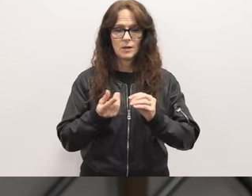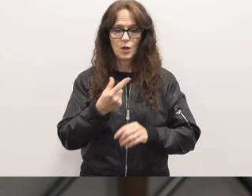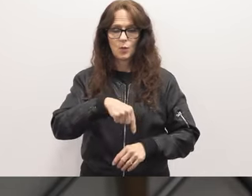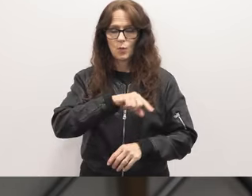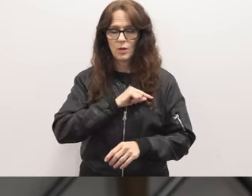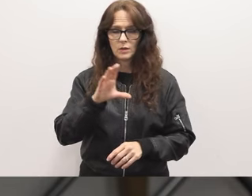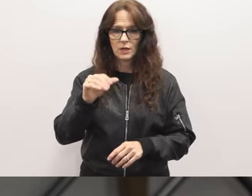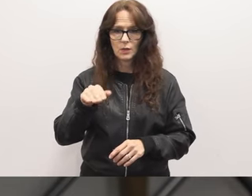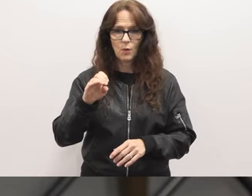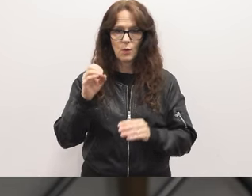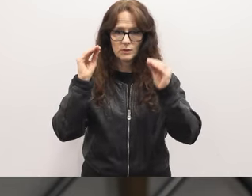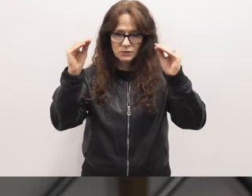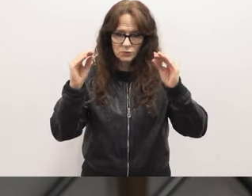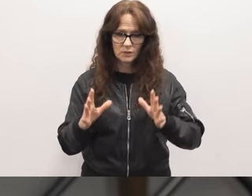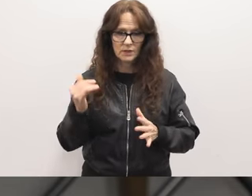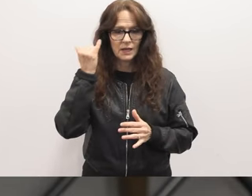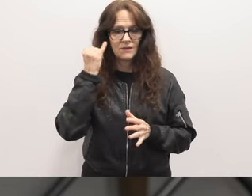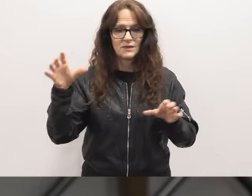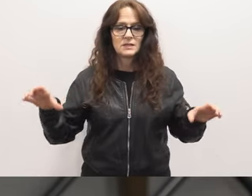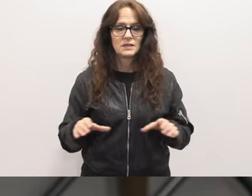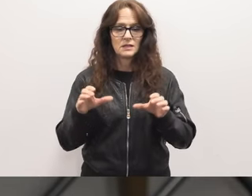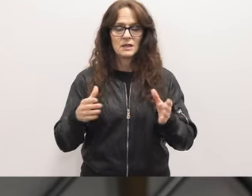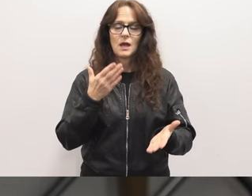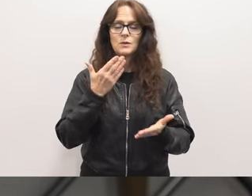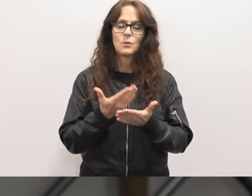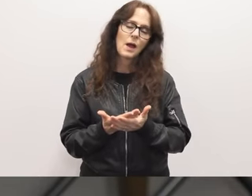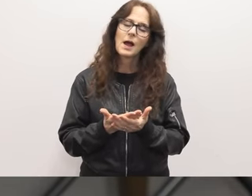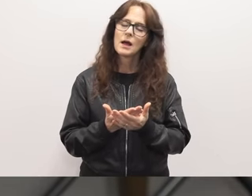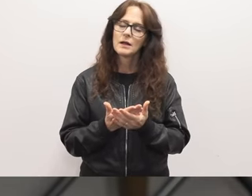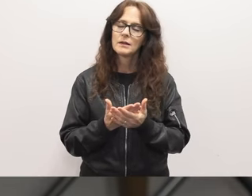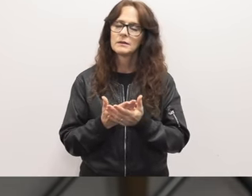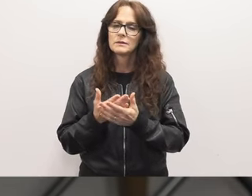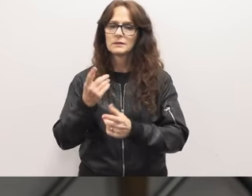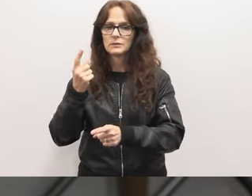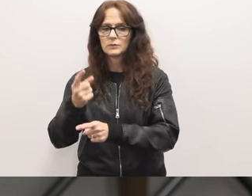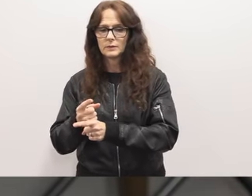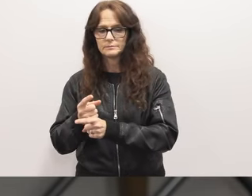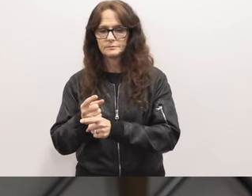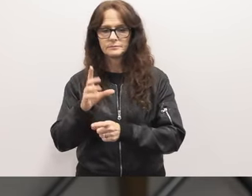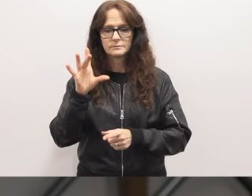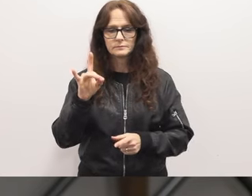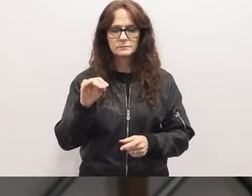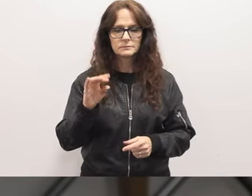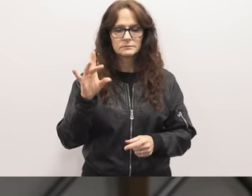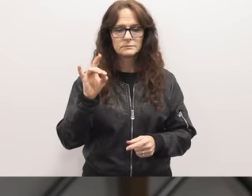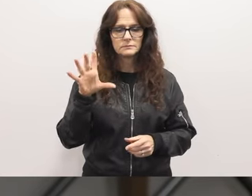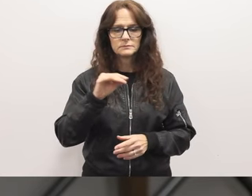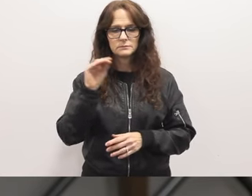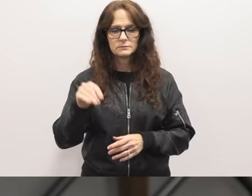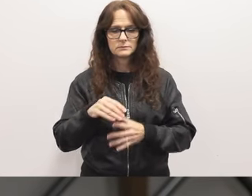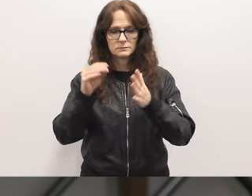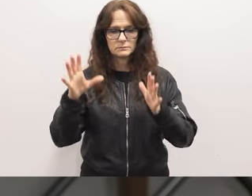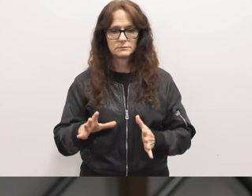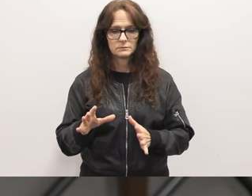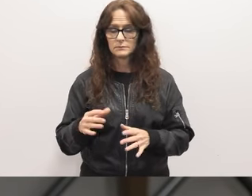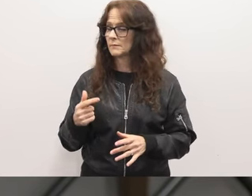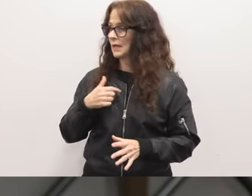if it's done well and if it's done right, we should be able to reach about 80 to 85% of students. And I'll make a connection to something